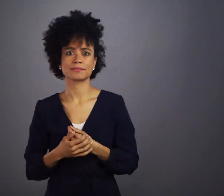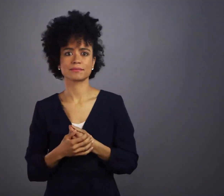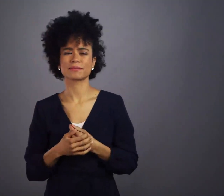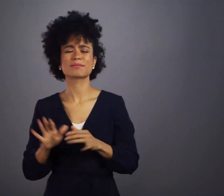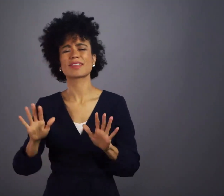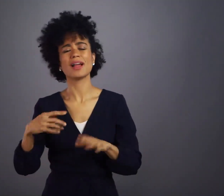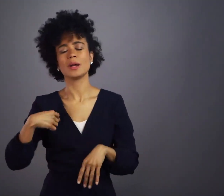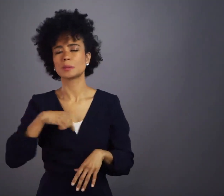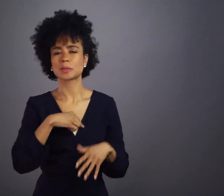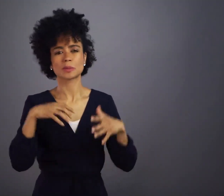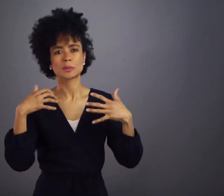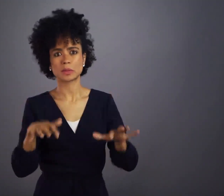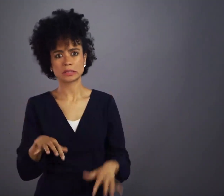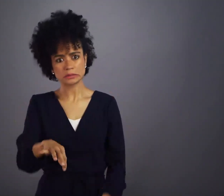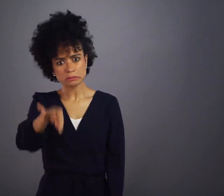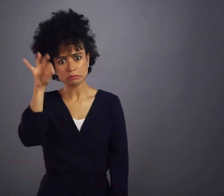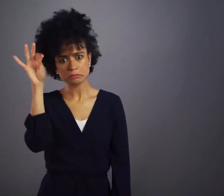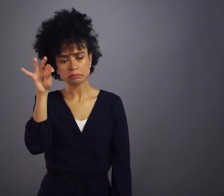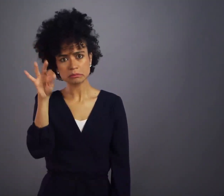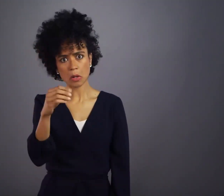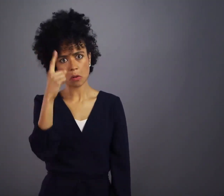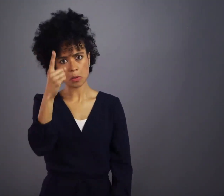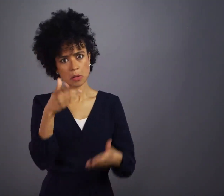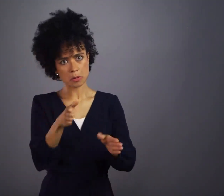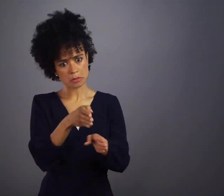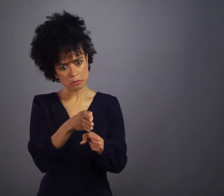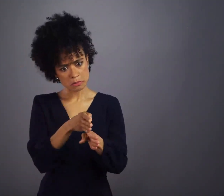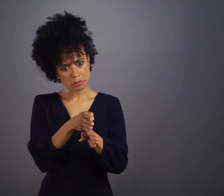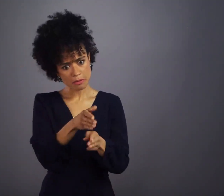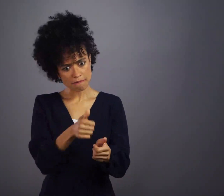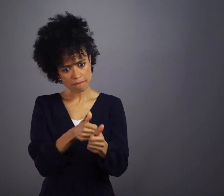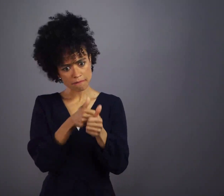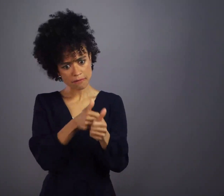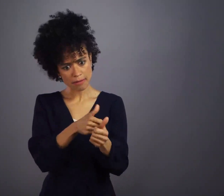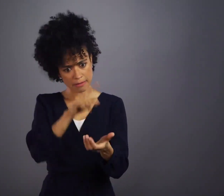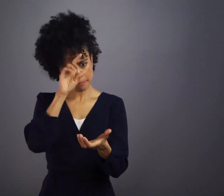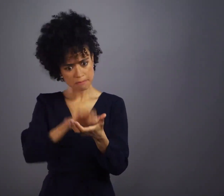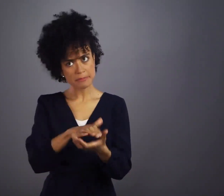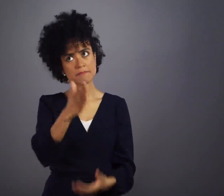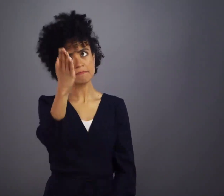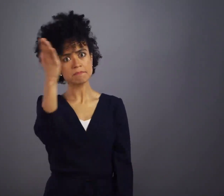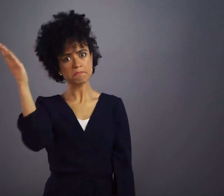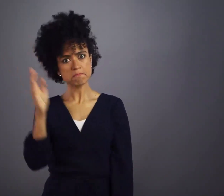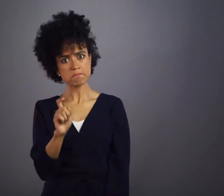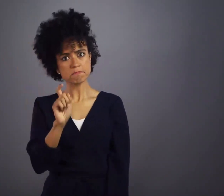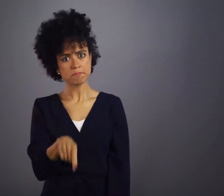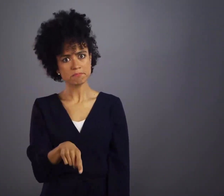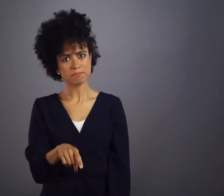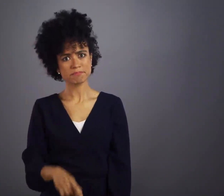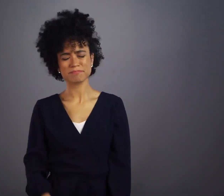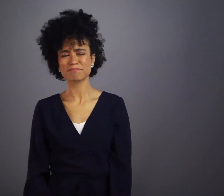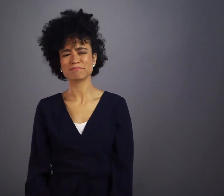We have no desire to convince anyone that there is only one way by which faith can be acquired.